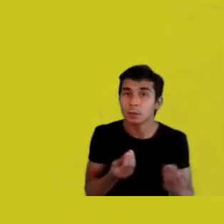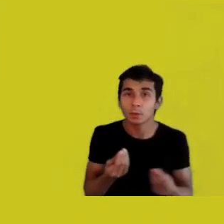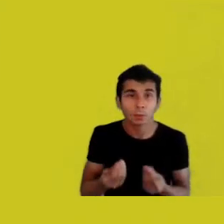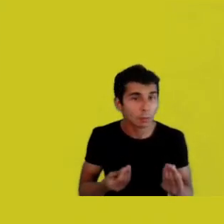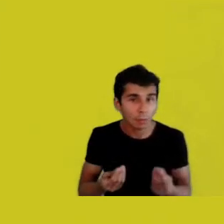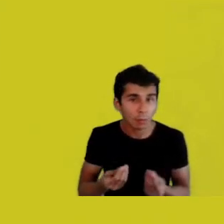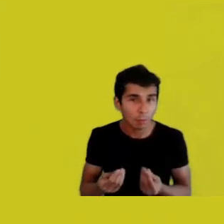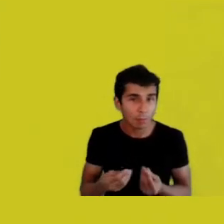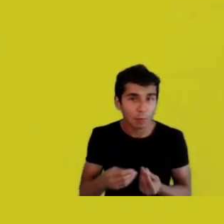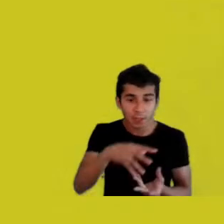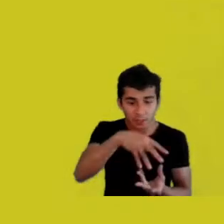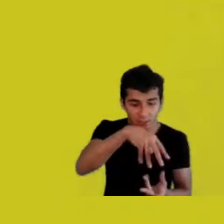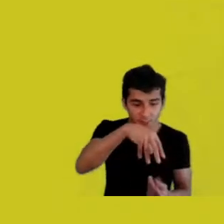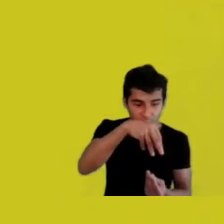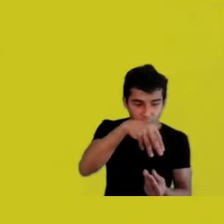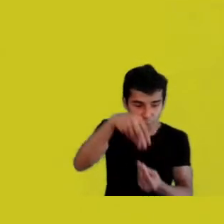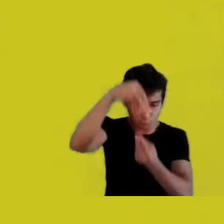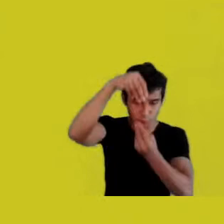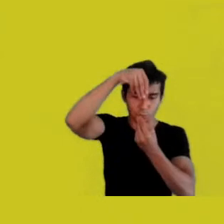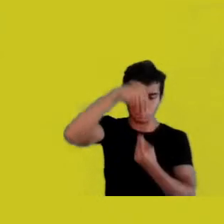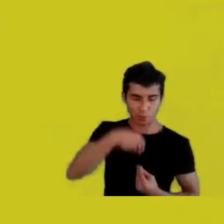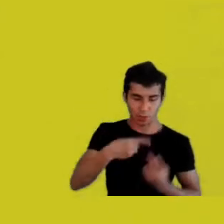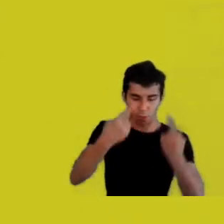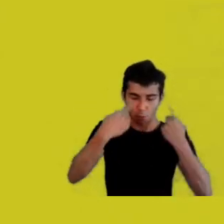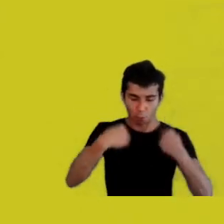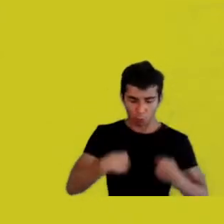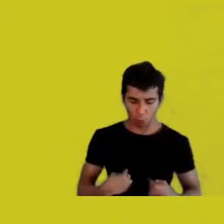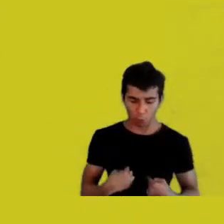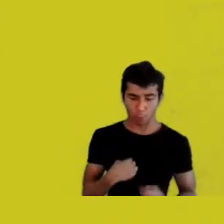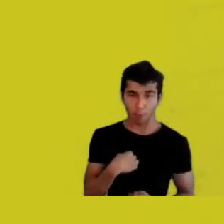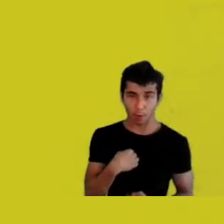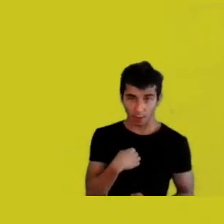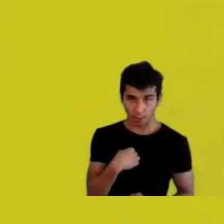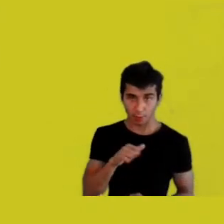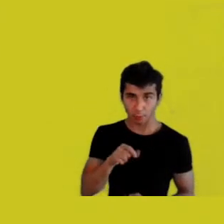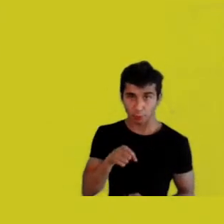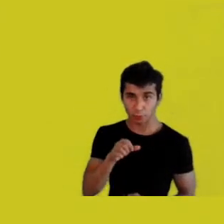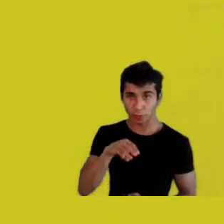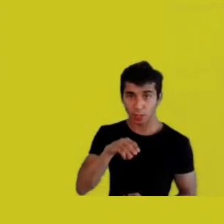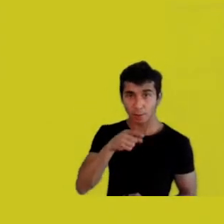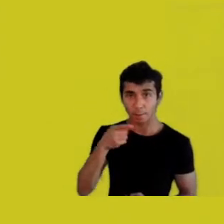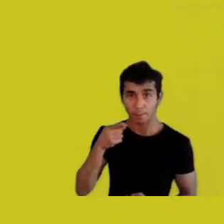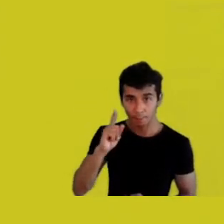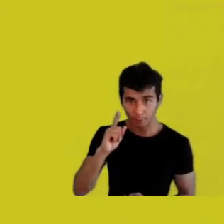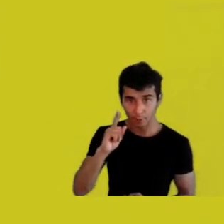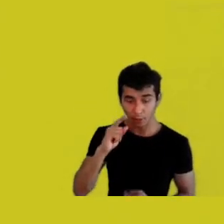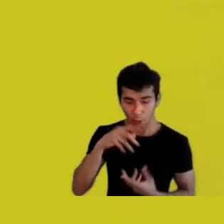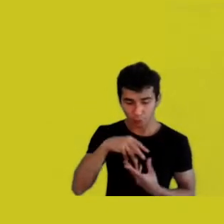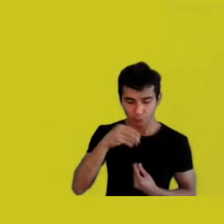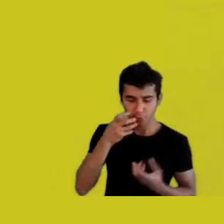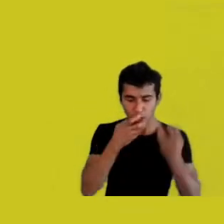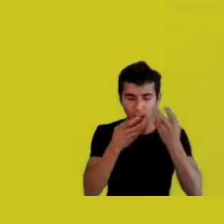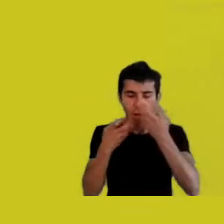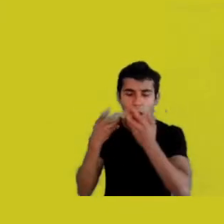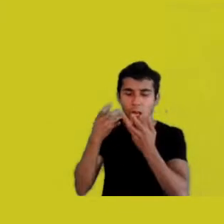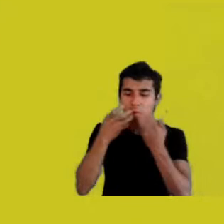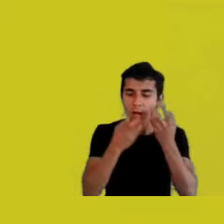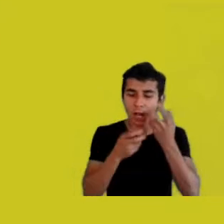speak for themselves, establish affinity relations that will persist after death, that person goes to live